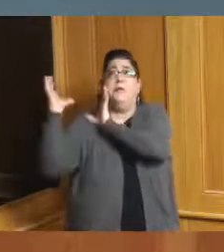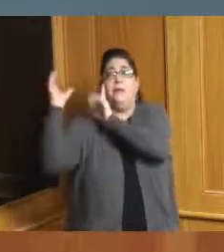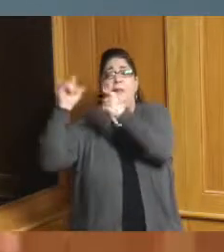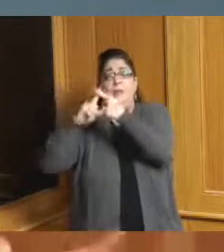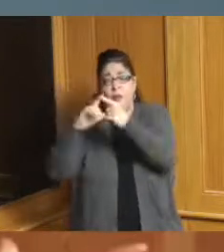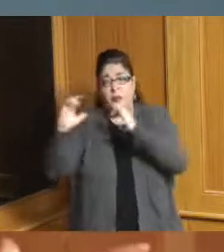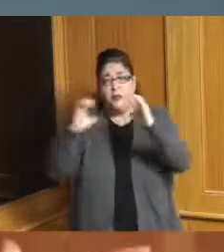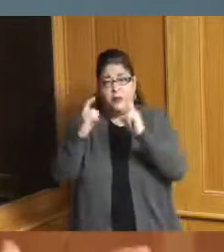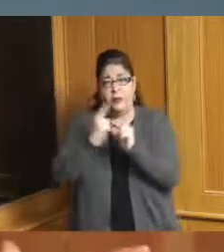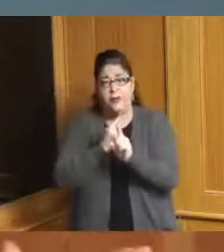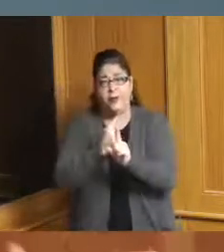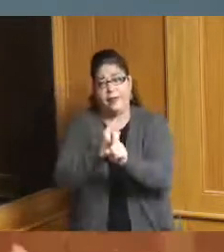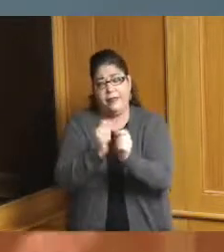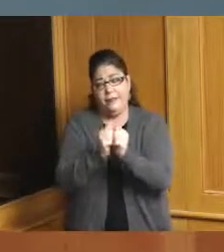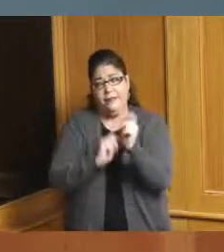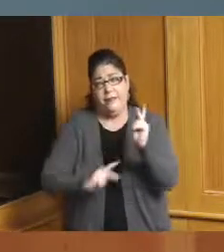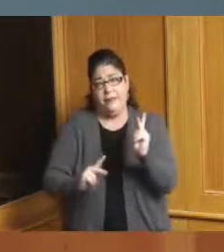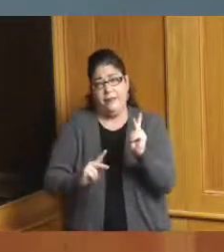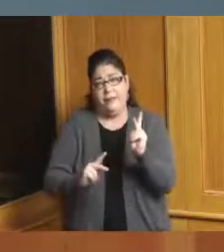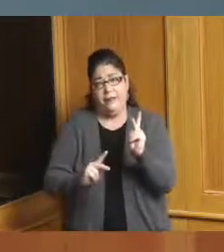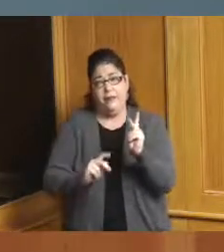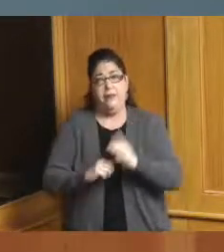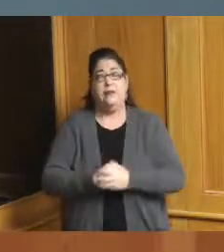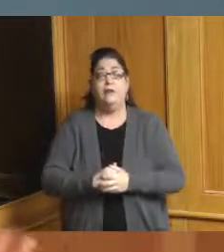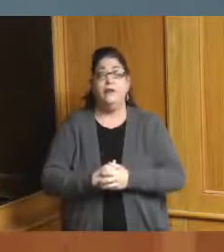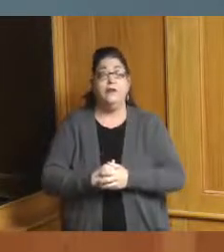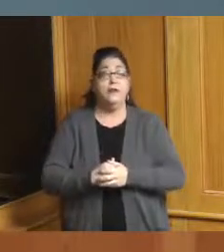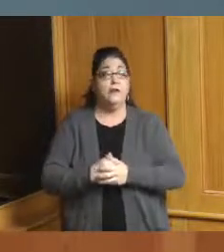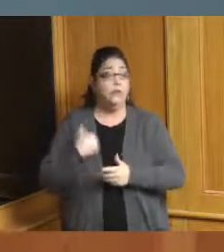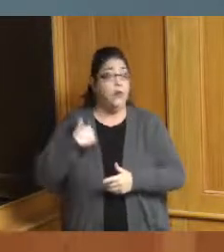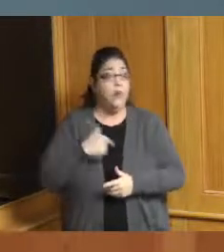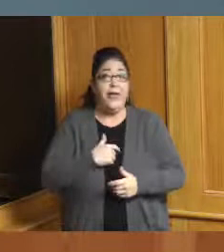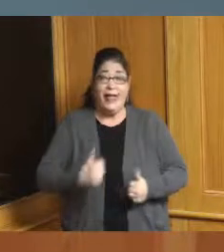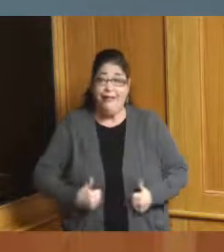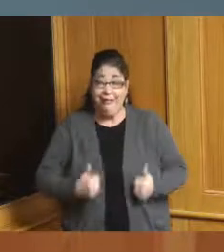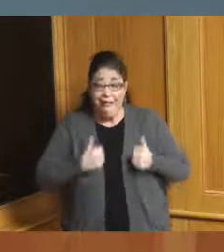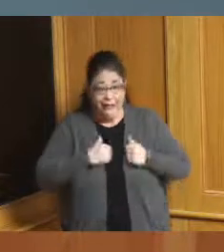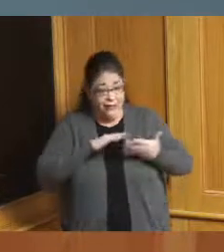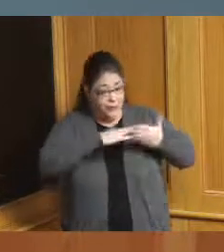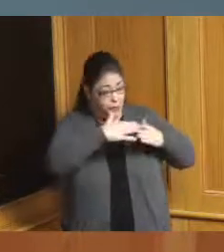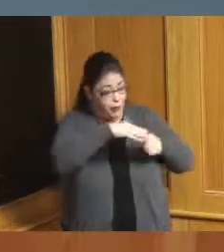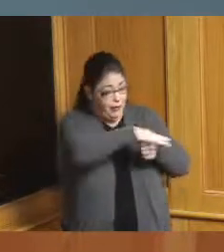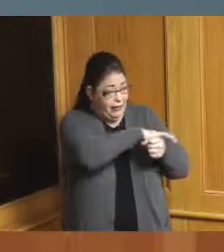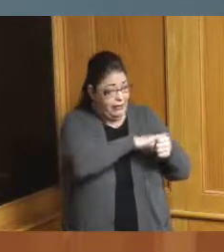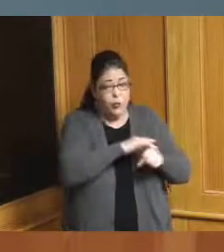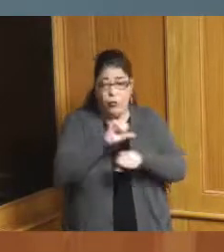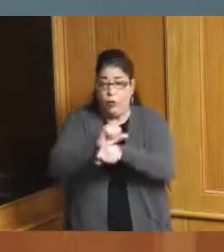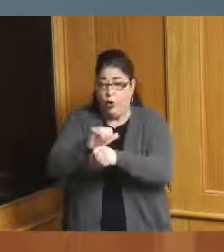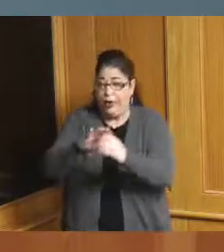and as as residents and also people wherever you're working Commissioner yes thank you Madam